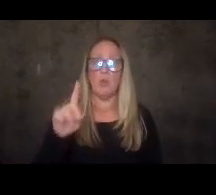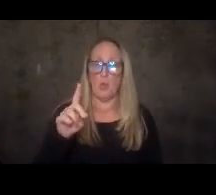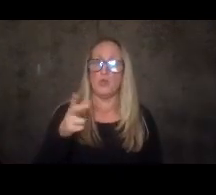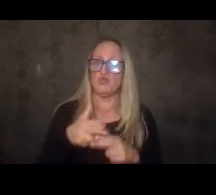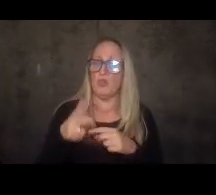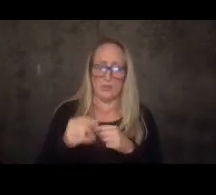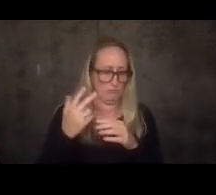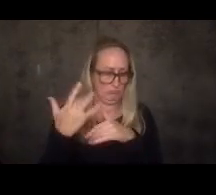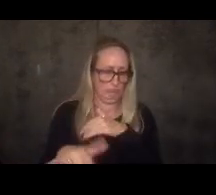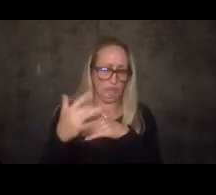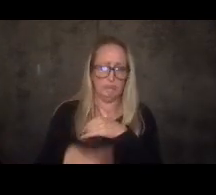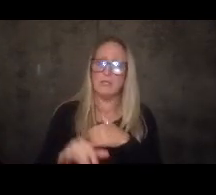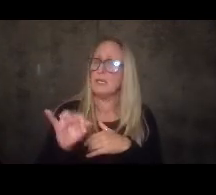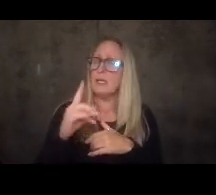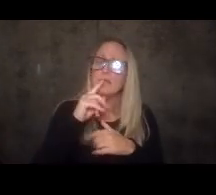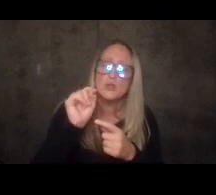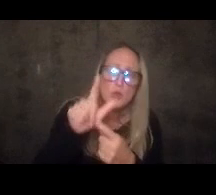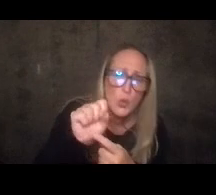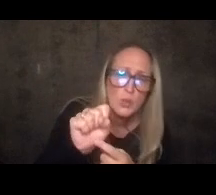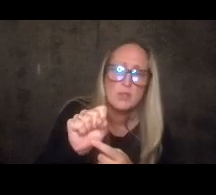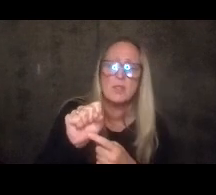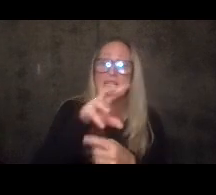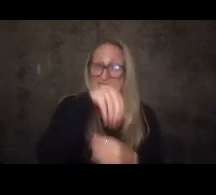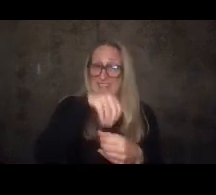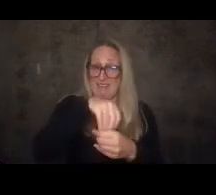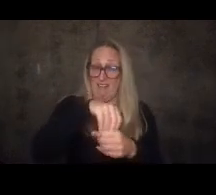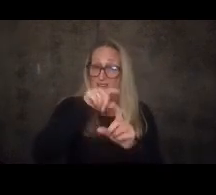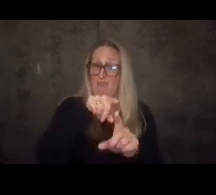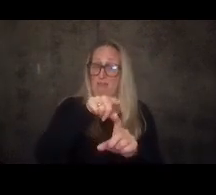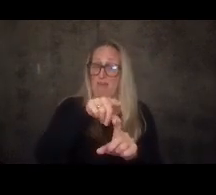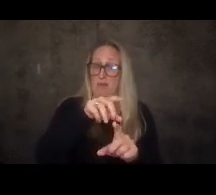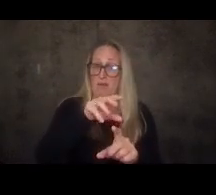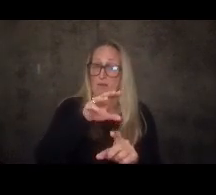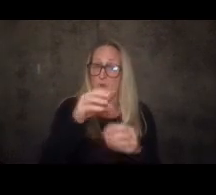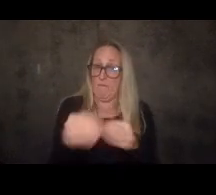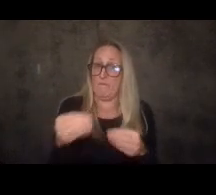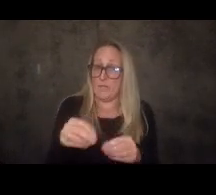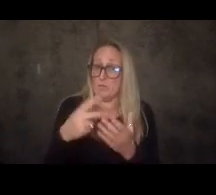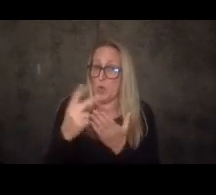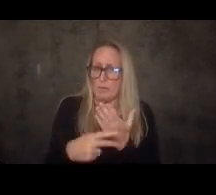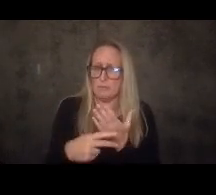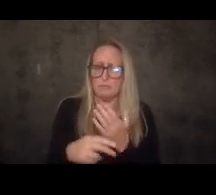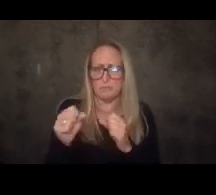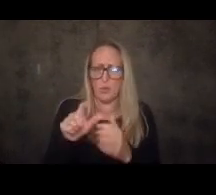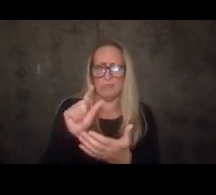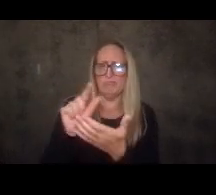available if you're talking about just tools inside of the office programs, you can hover over any tool and if it has any